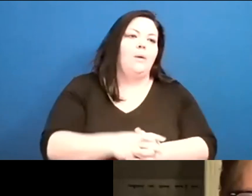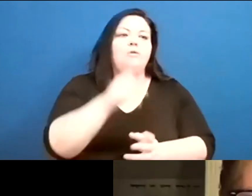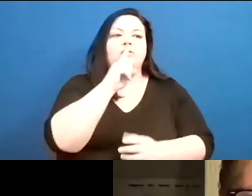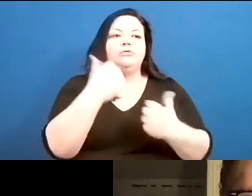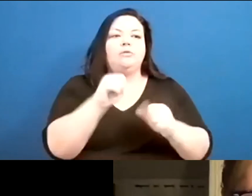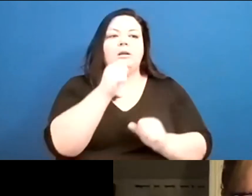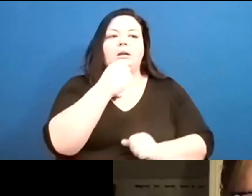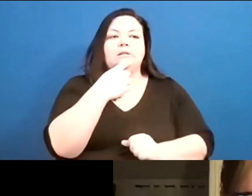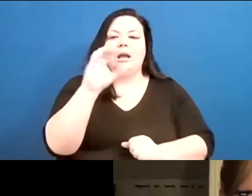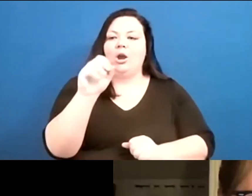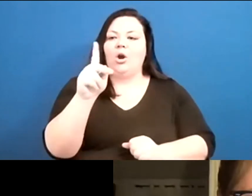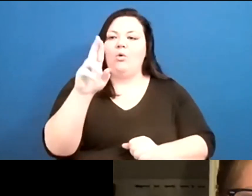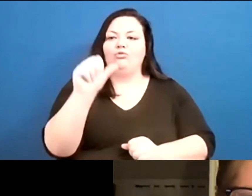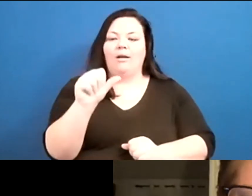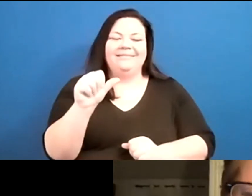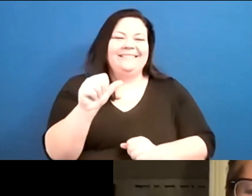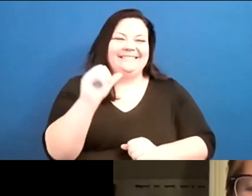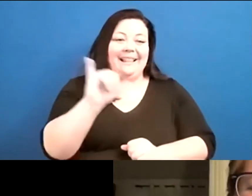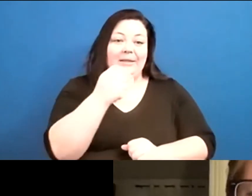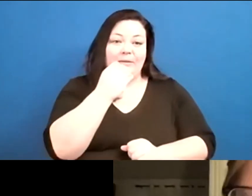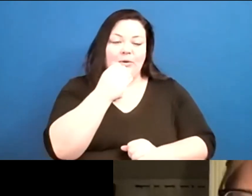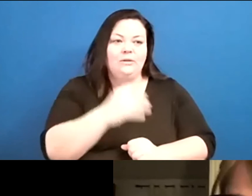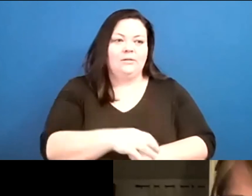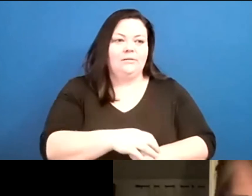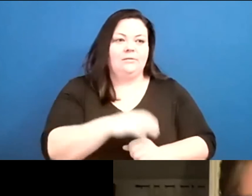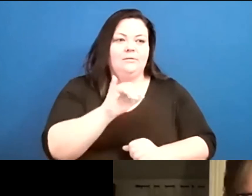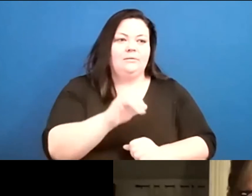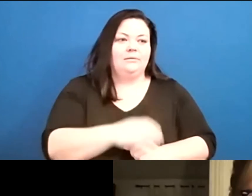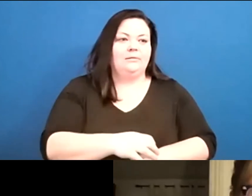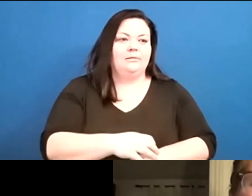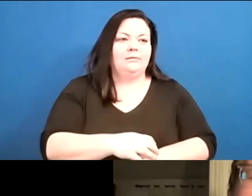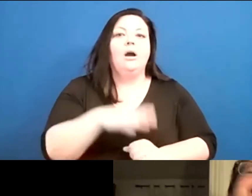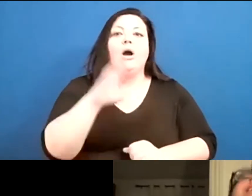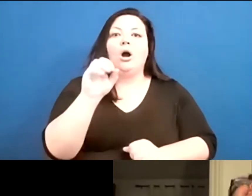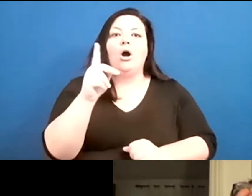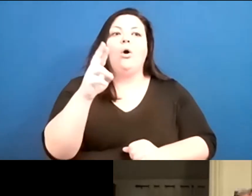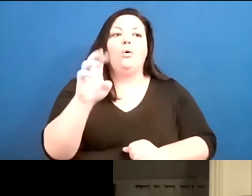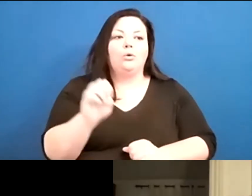okra tonight instead of know i don't know ochre. The word is ochre and I always want to